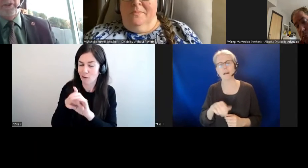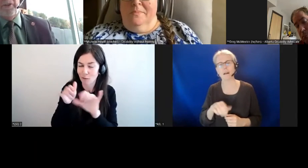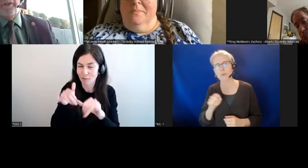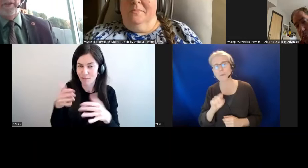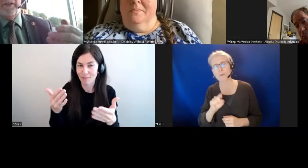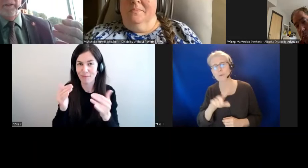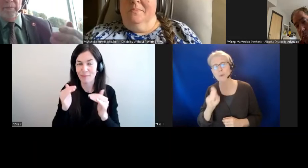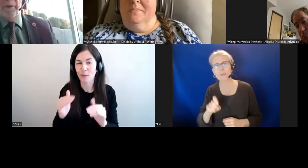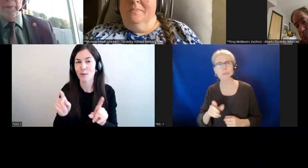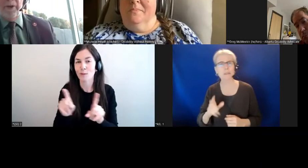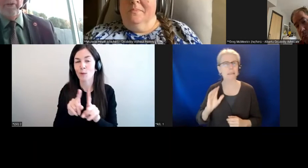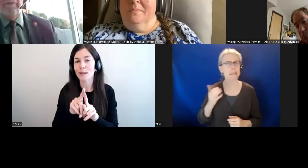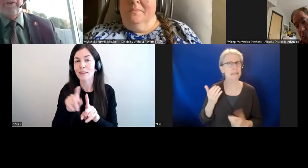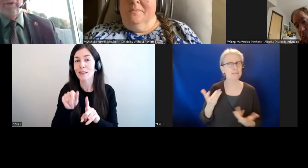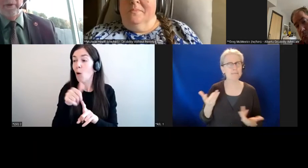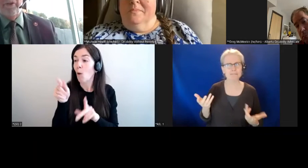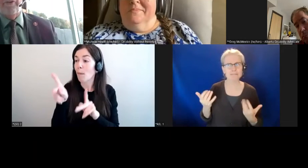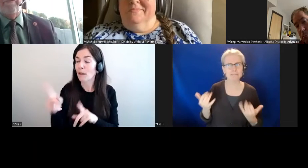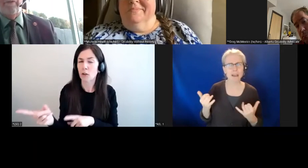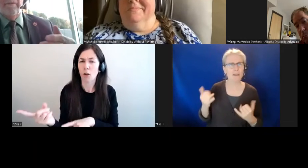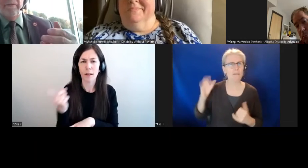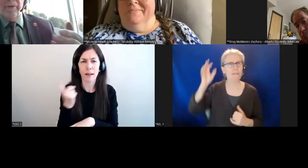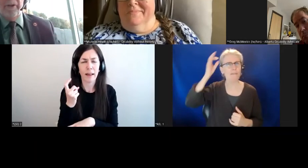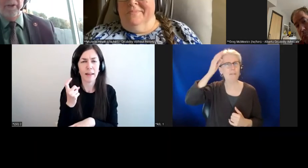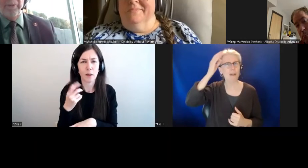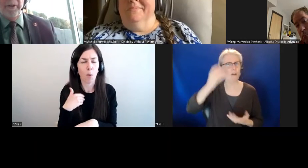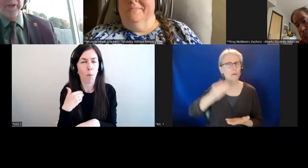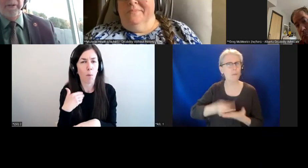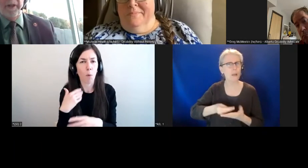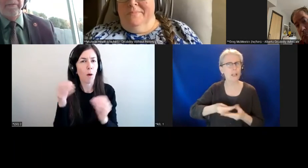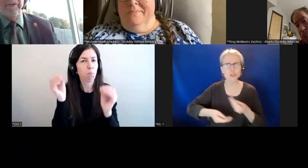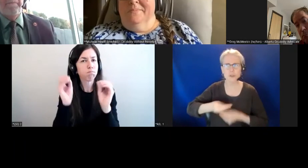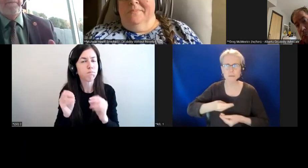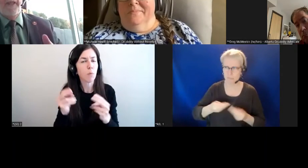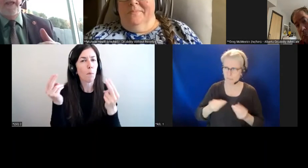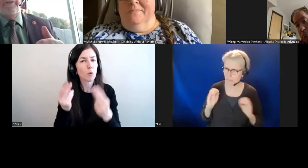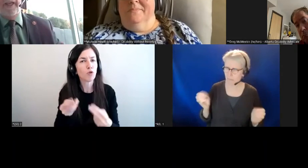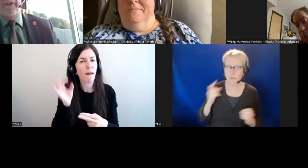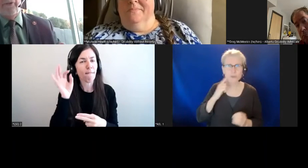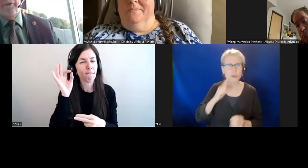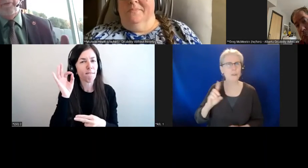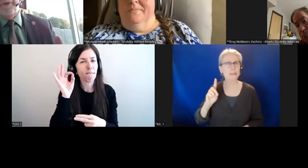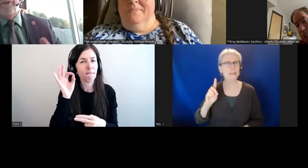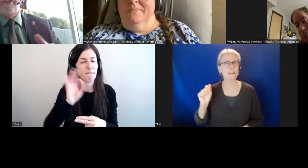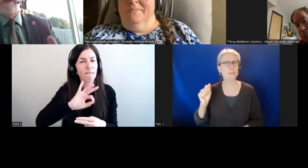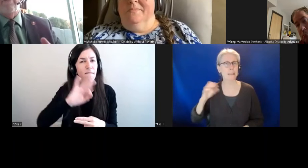WHY IS THERE NOTHING IN THE PRESENT FEDERAL BUDGET FOR THE DISABILITY BENEFIT? THE ANSWER IS BECAUSE